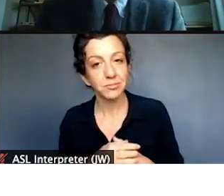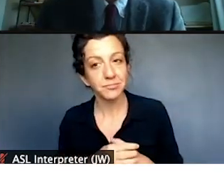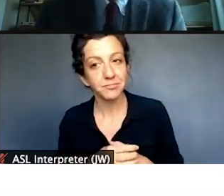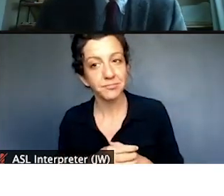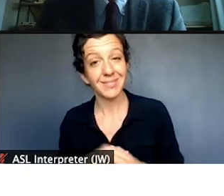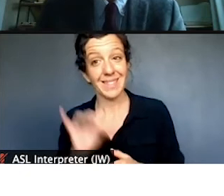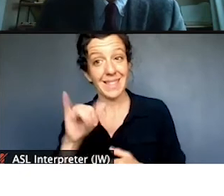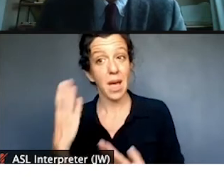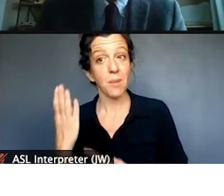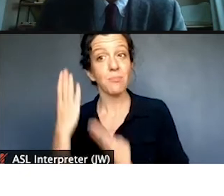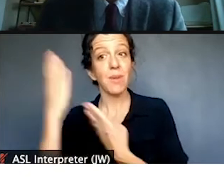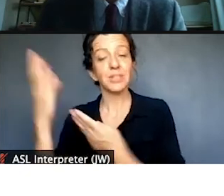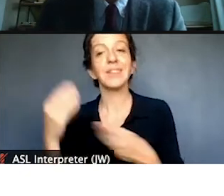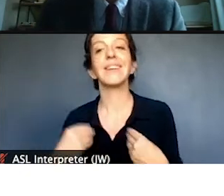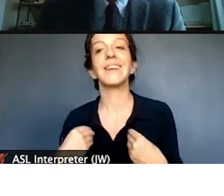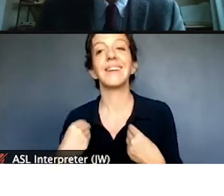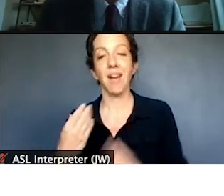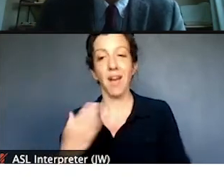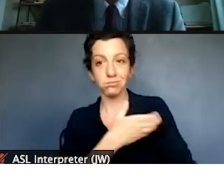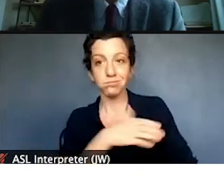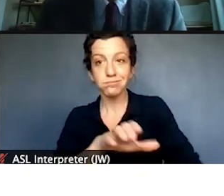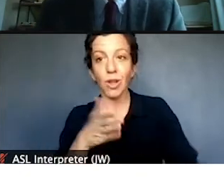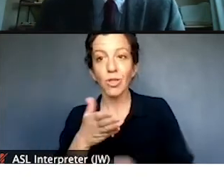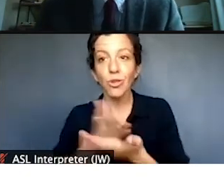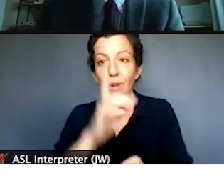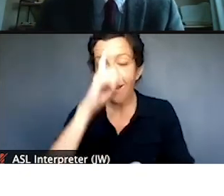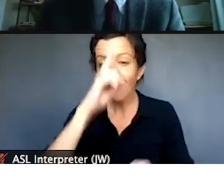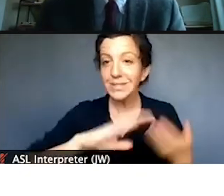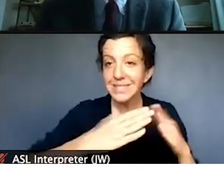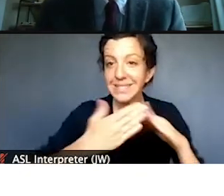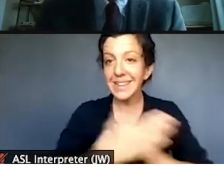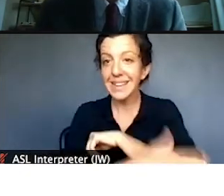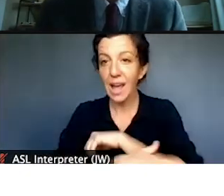as they choose when and where to work and how much to work, but they also pay their own expenses.